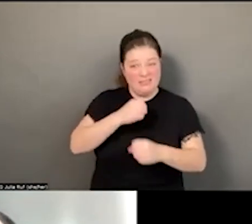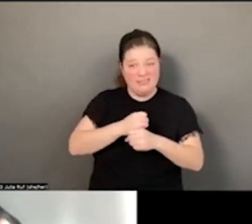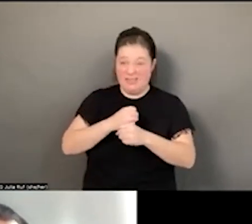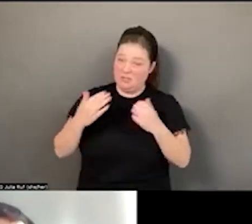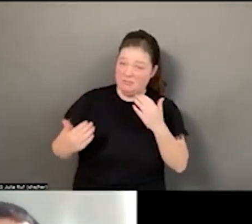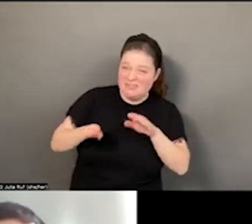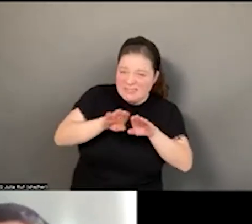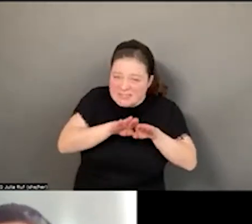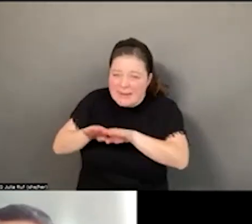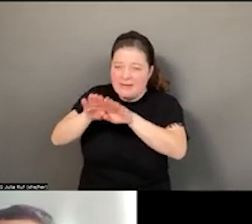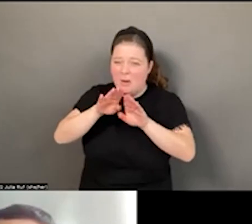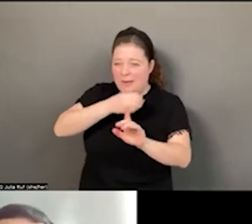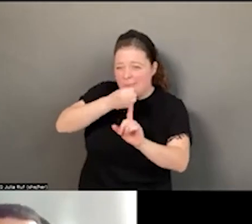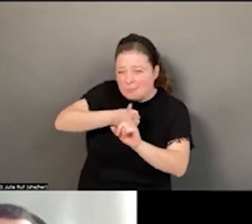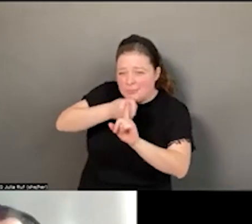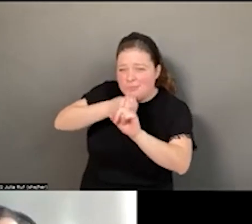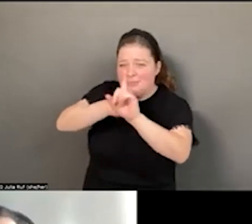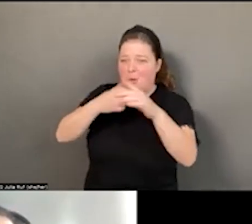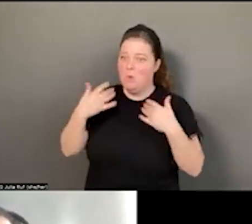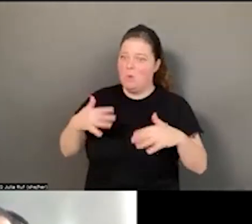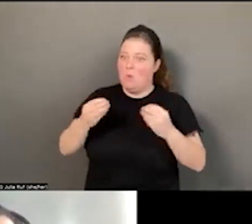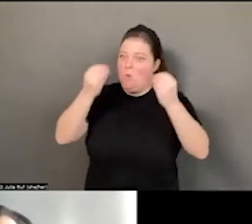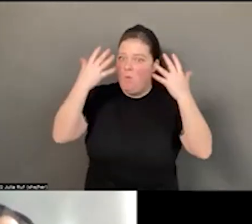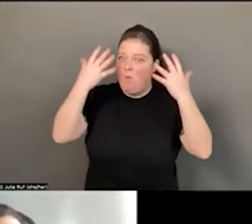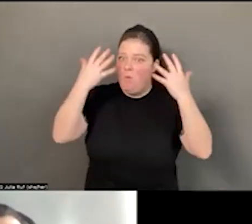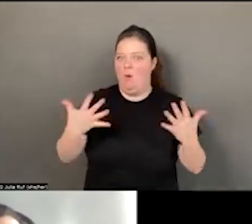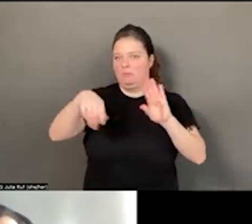Susanna knows this well because the Accessibility Act, as you know,